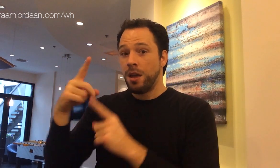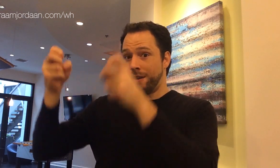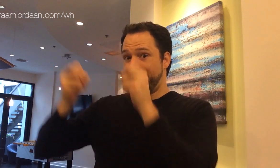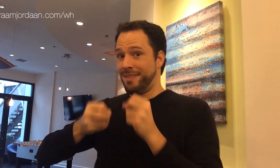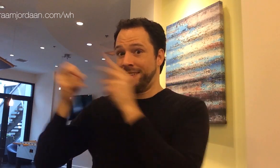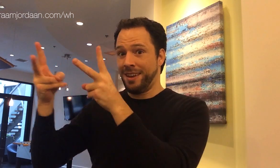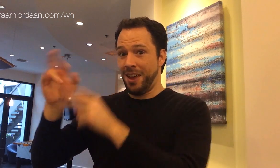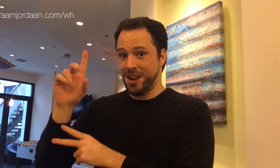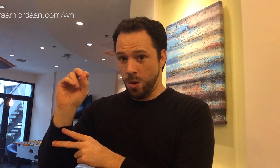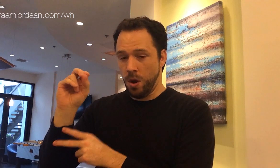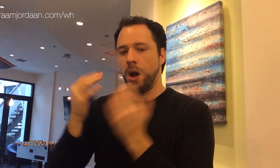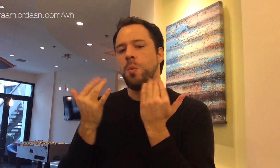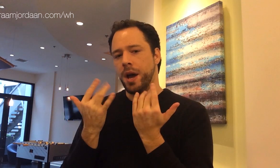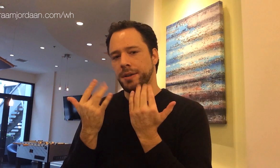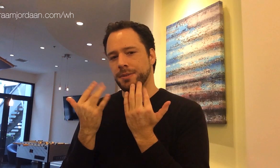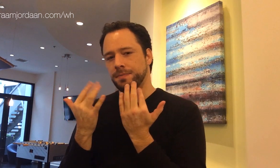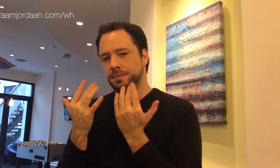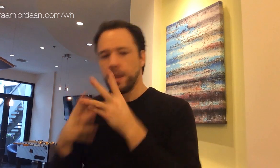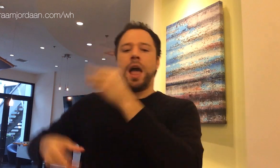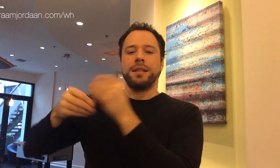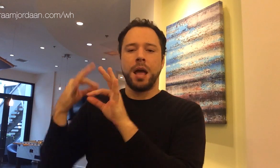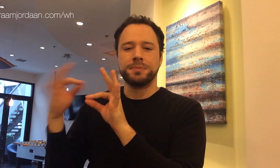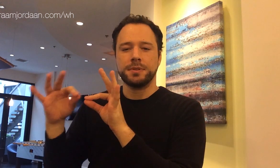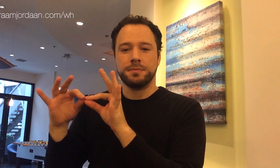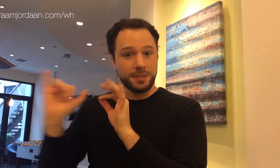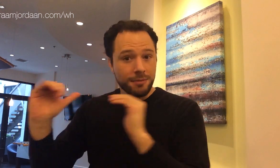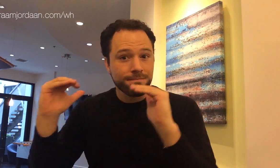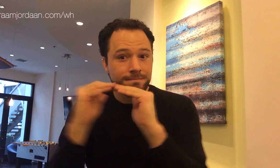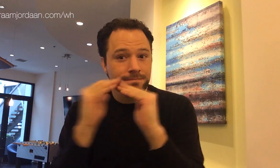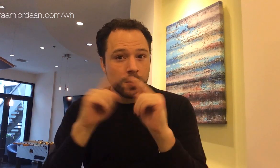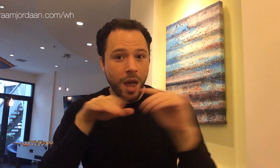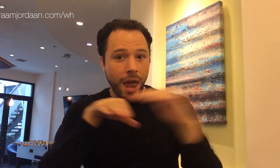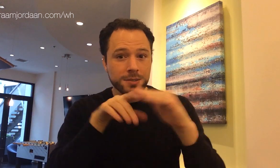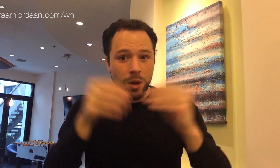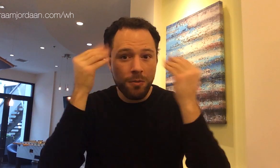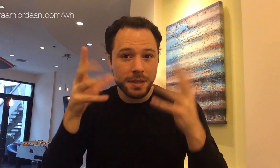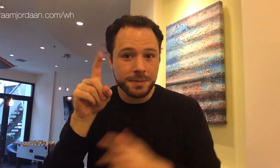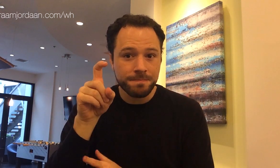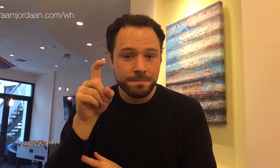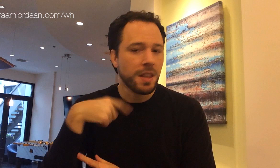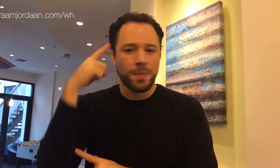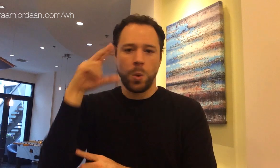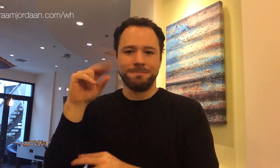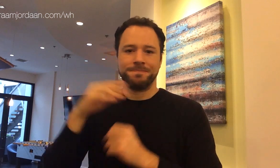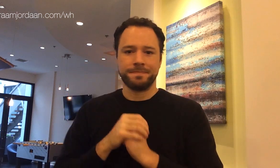However, they don’t immediately caption videos on the website. After a while, captions are finally added. Is that truly equal access to information? I think not.